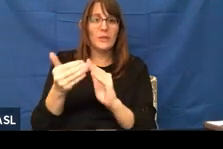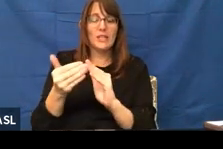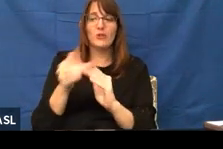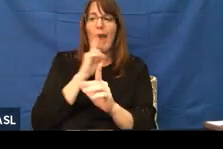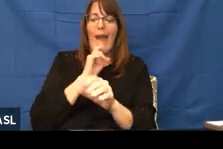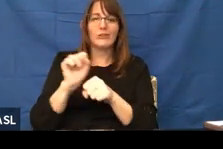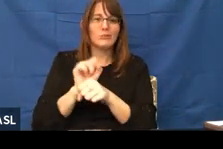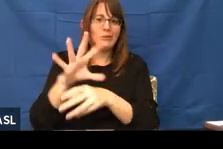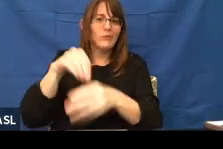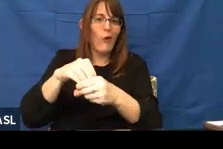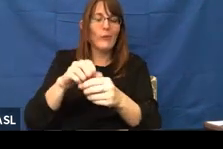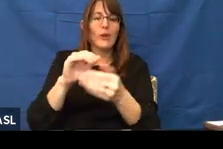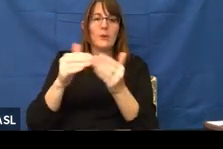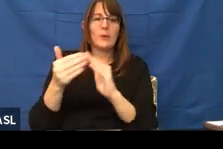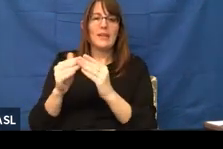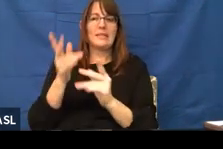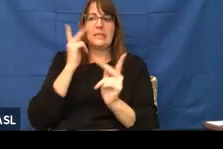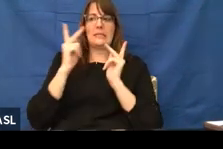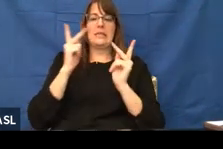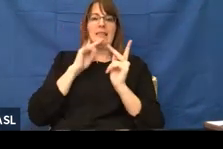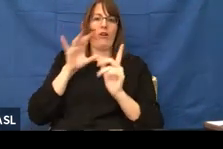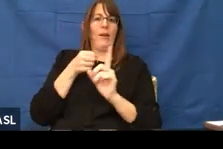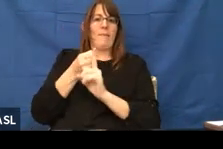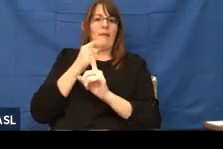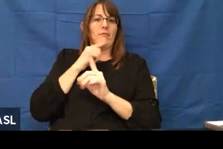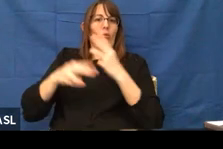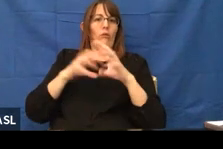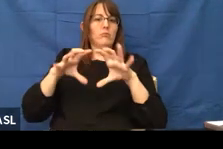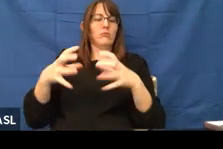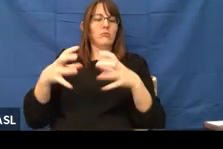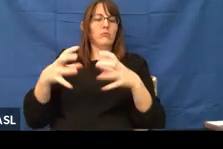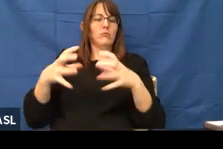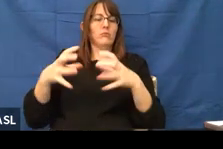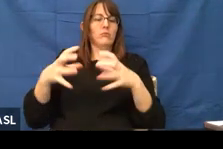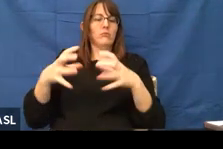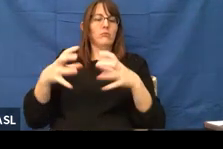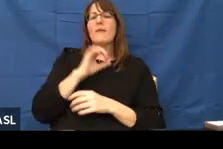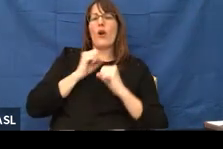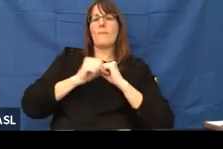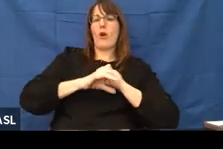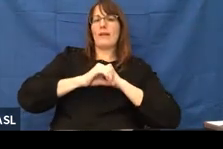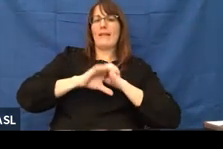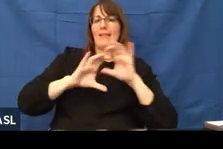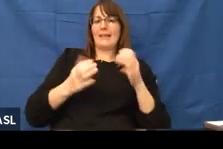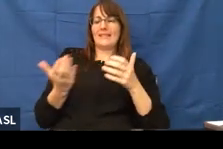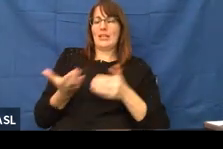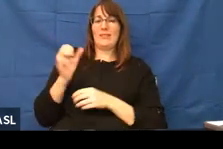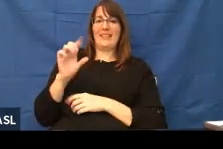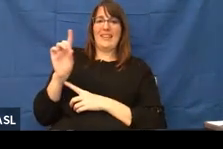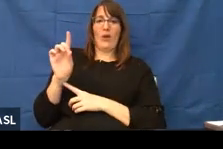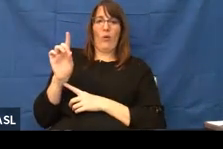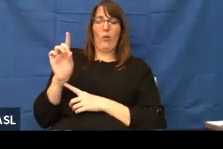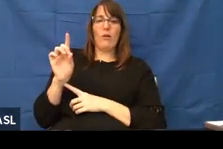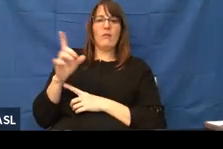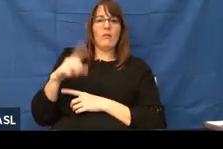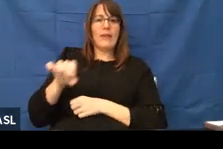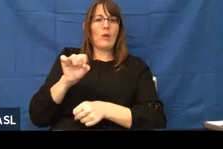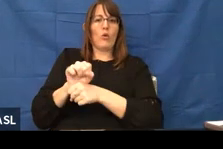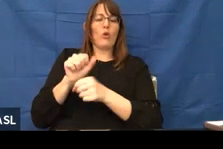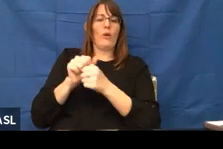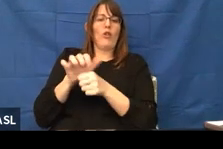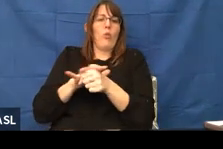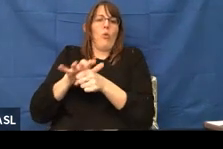Jewyl Alderson Clarke, SDCOE: You know, see that the things around them. I know some of our marketing classes here in San Diego county have worked with local businesses to help them market their updated Copa